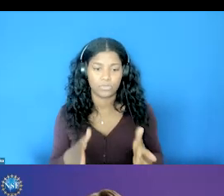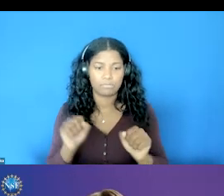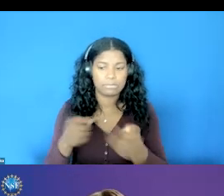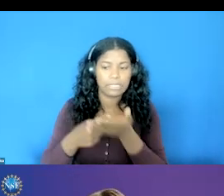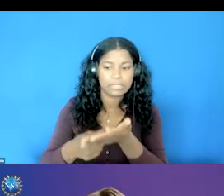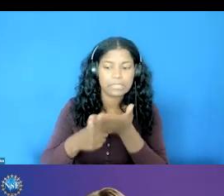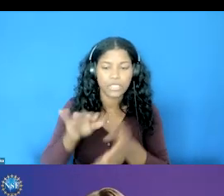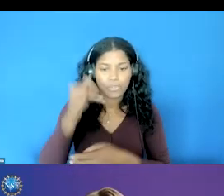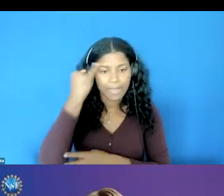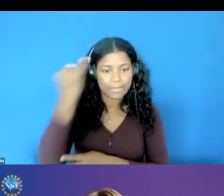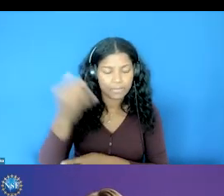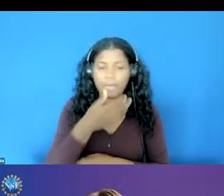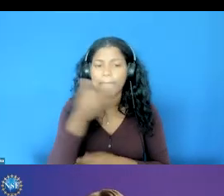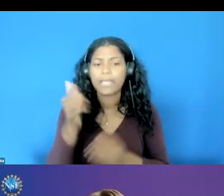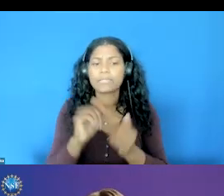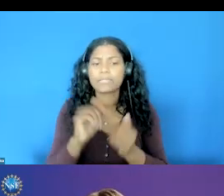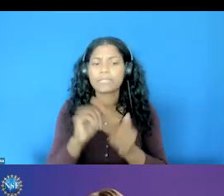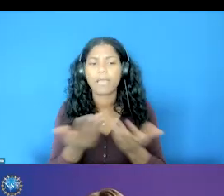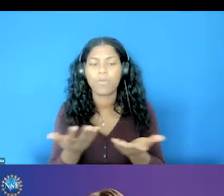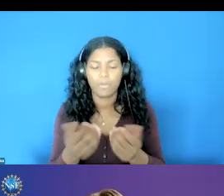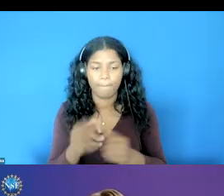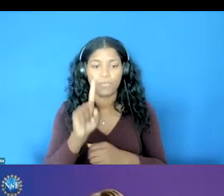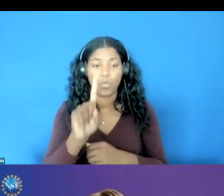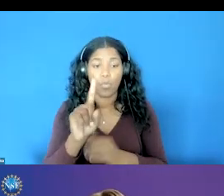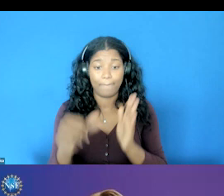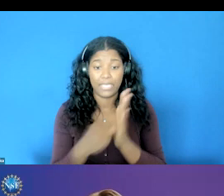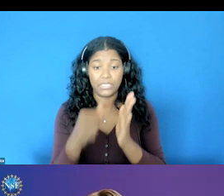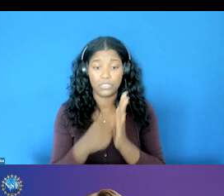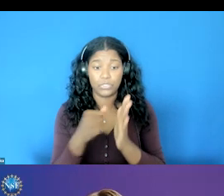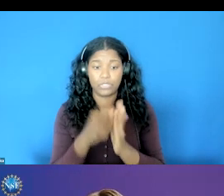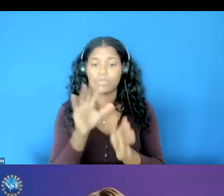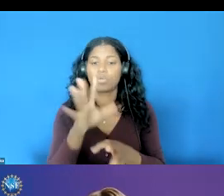And the best way to do that is send a one-pager, with the summary of your research